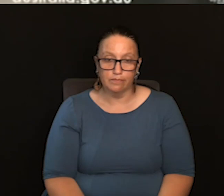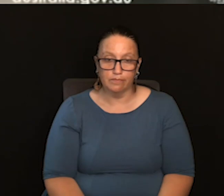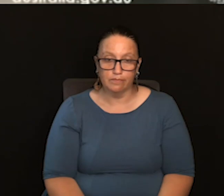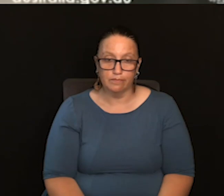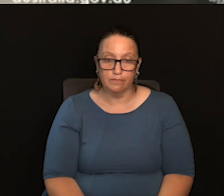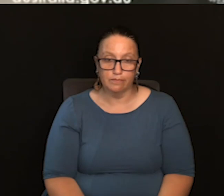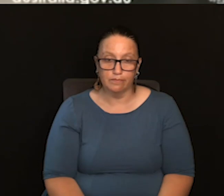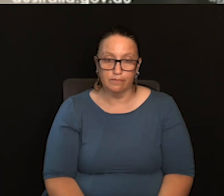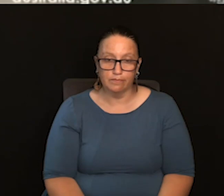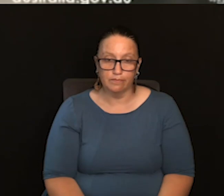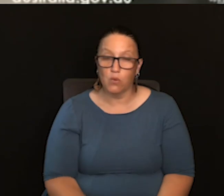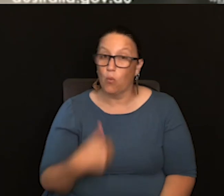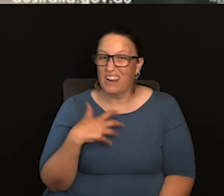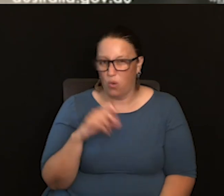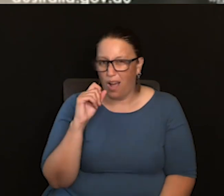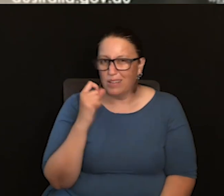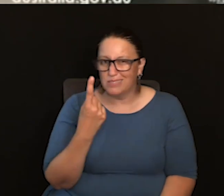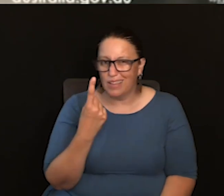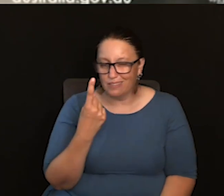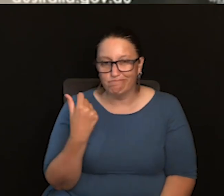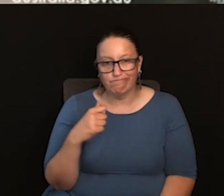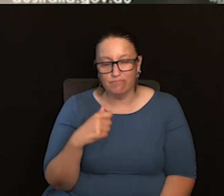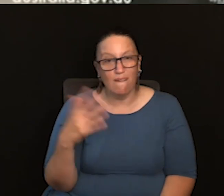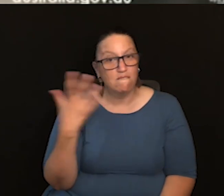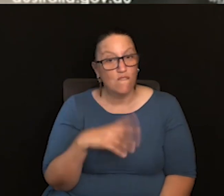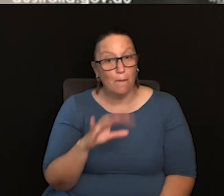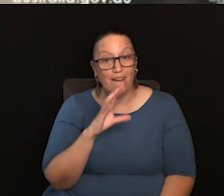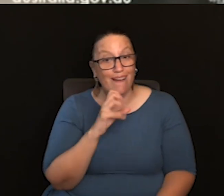is to continue the work to keep Australians safe.